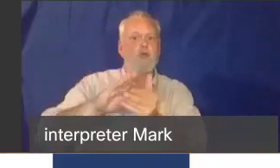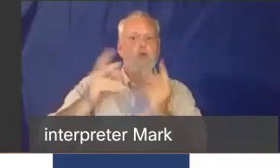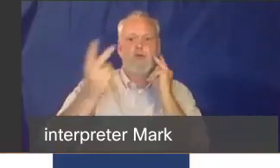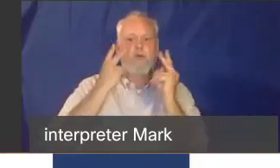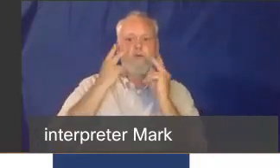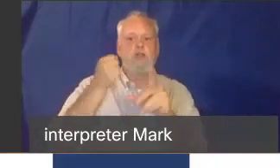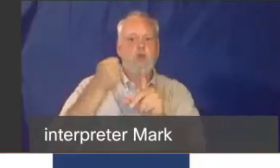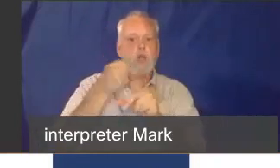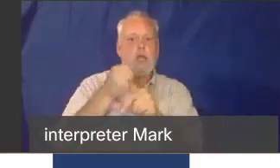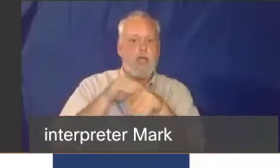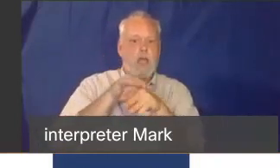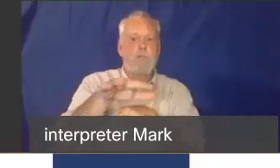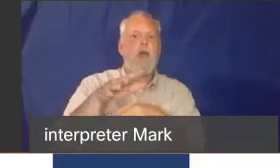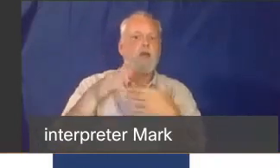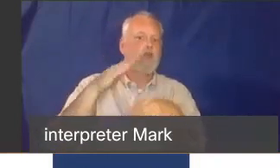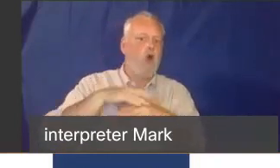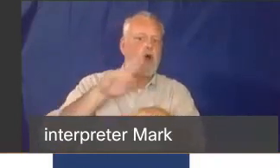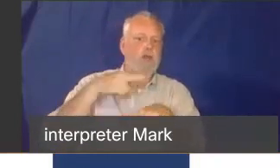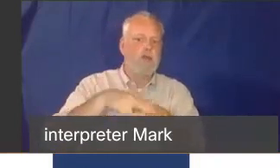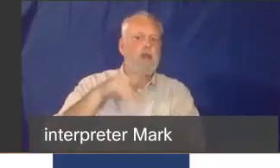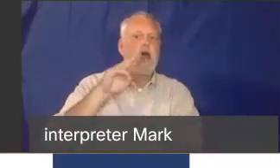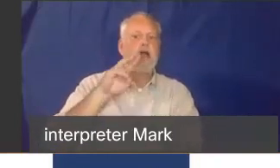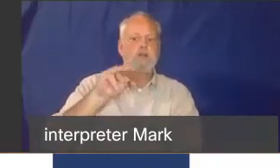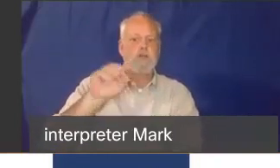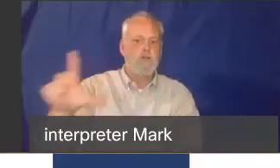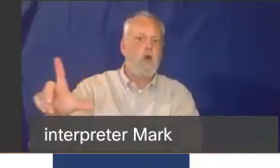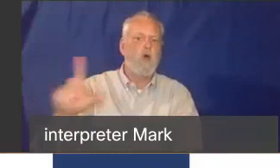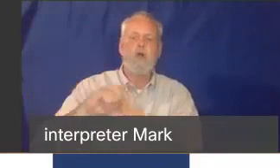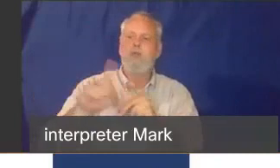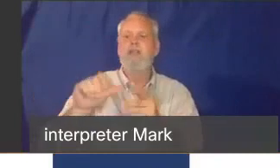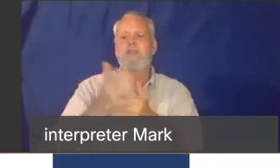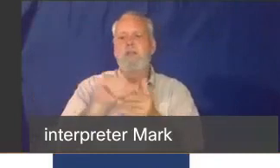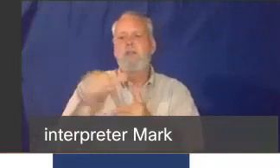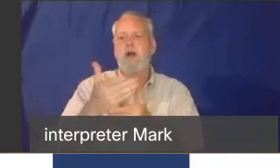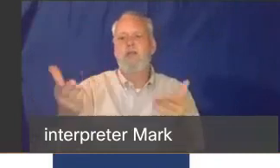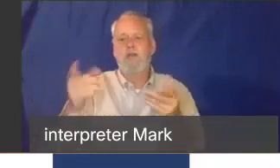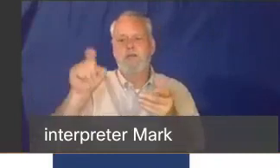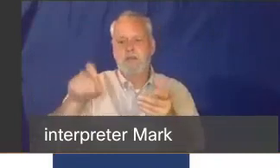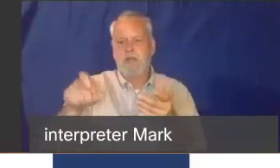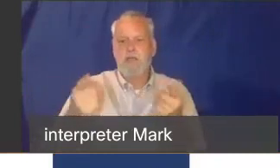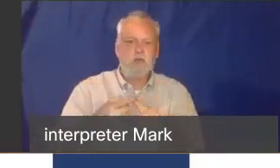On the National Mall and the few sheds, but there may be some other things needed to to ensure that.